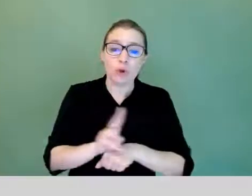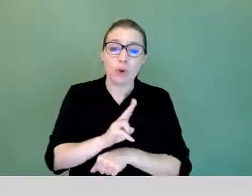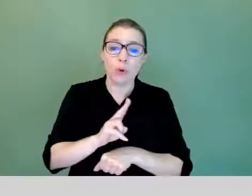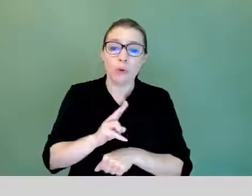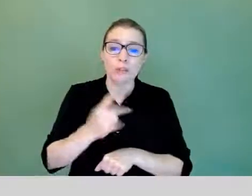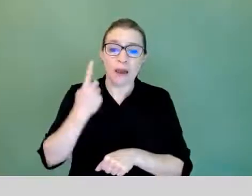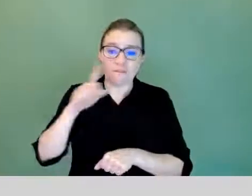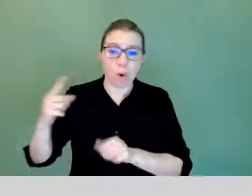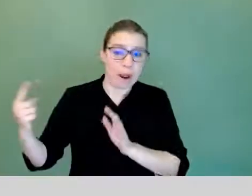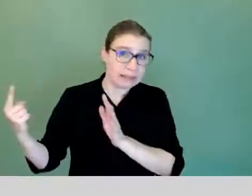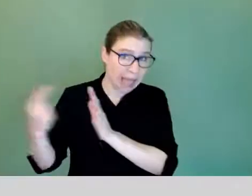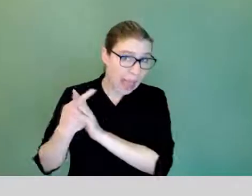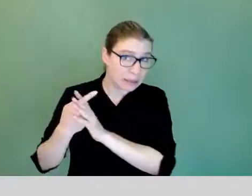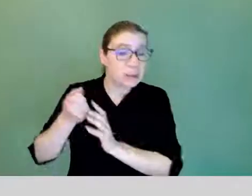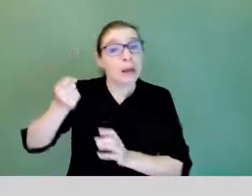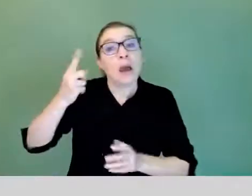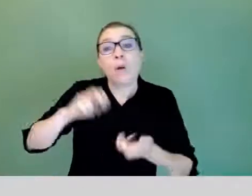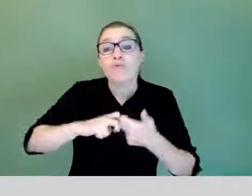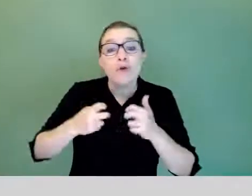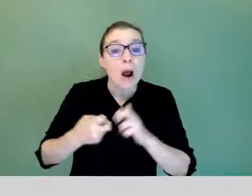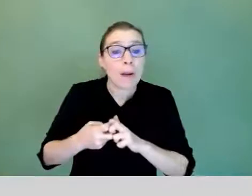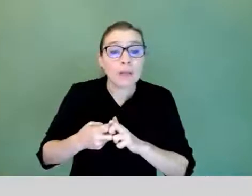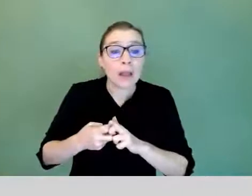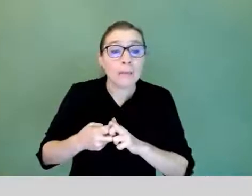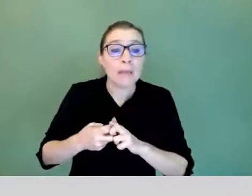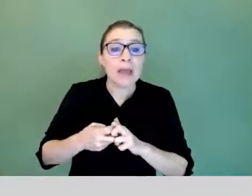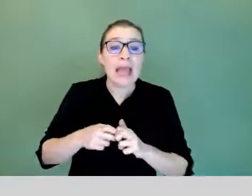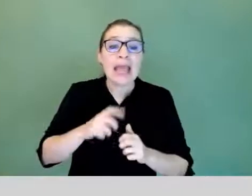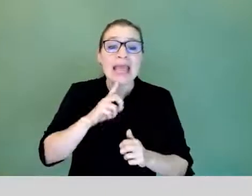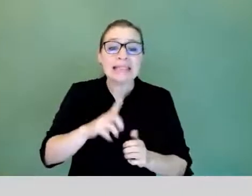So the problem here is the flexibility of the XML language.